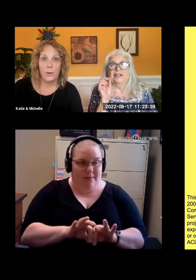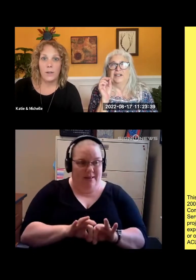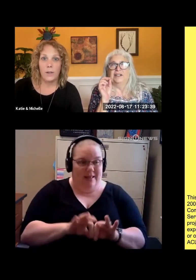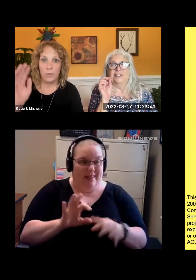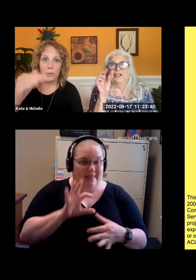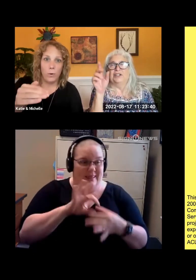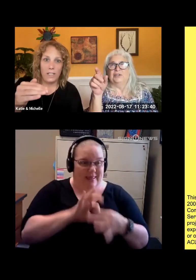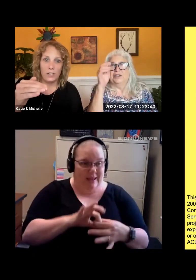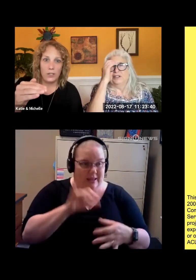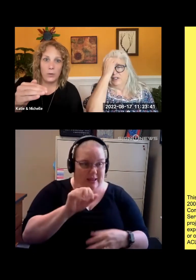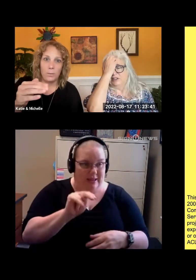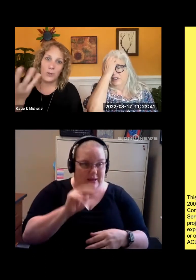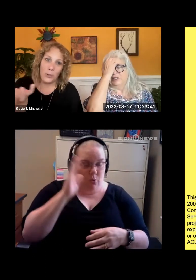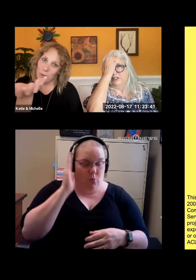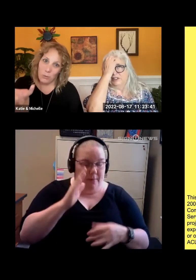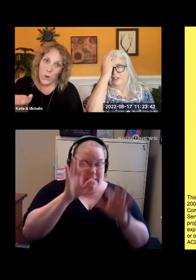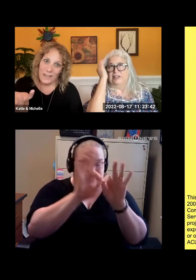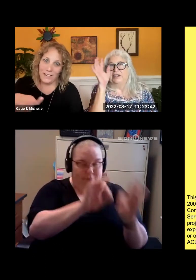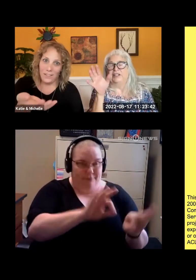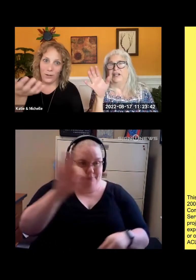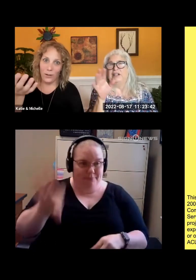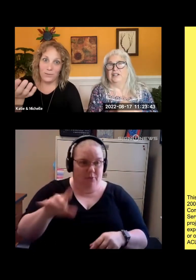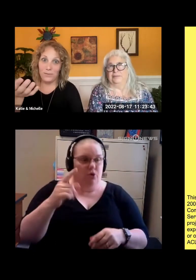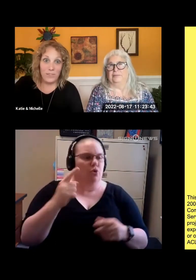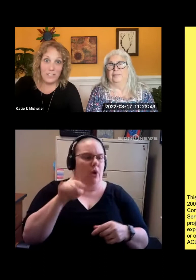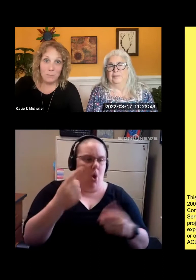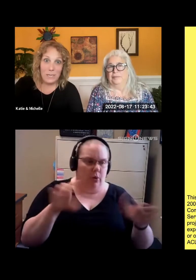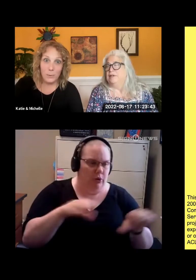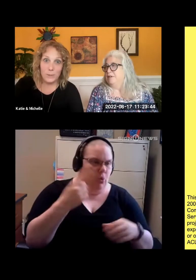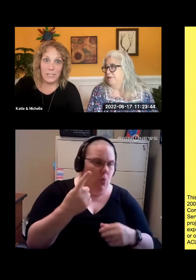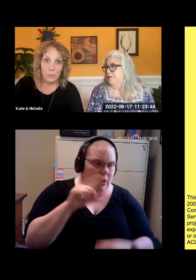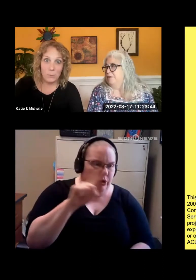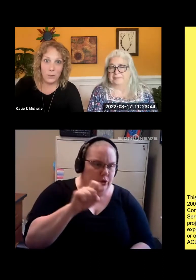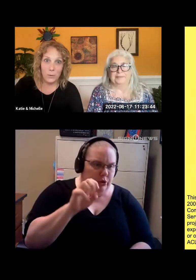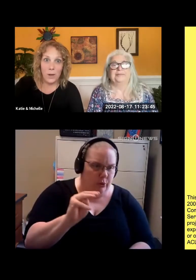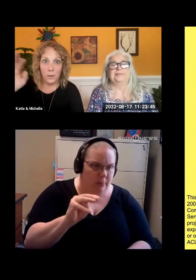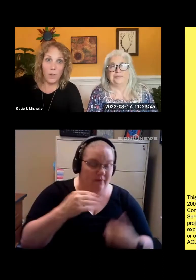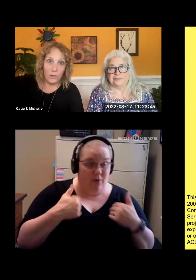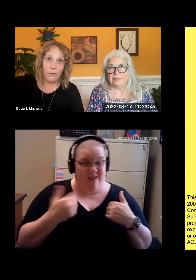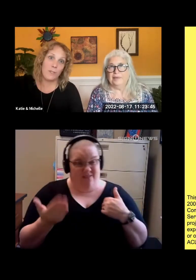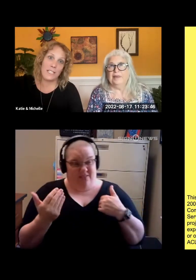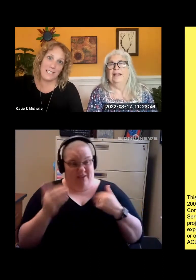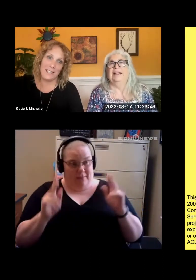so if you do one in a zoom you can only do one if there are 15 people sitting with you the other 14